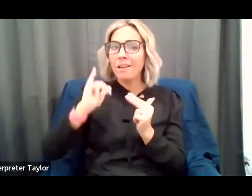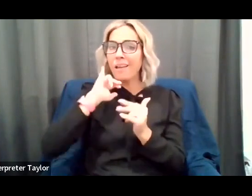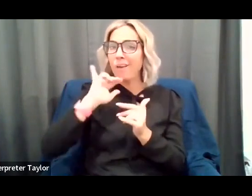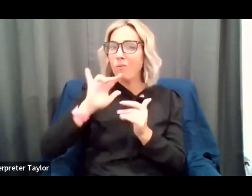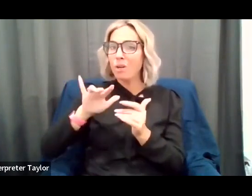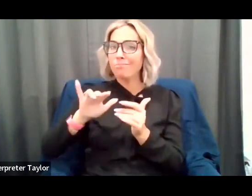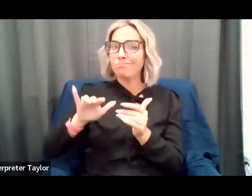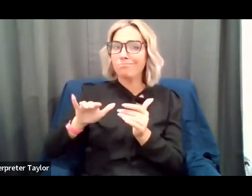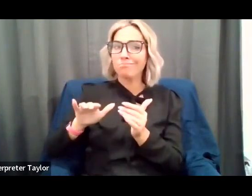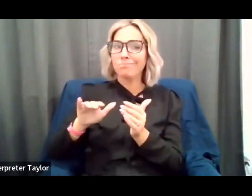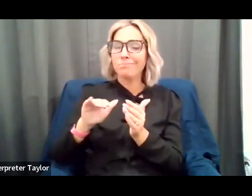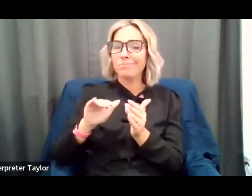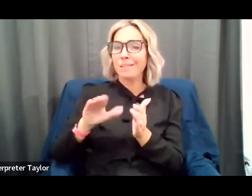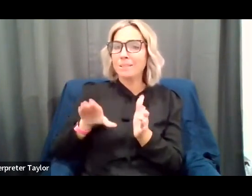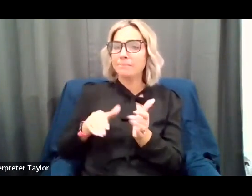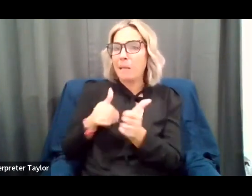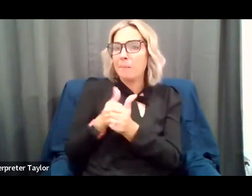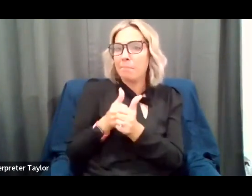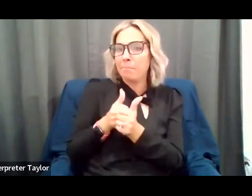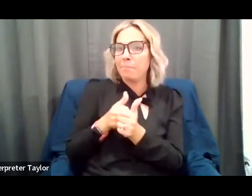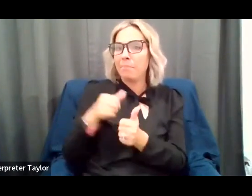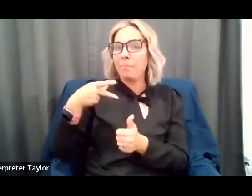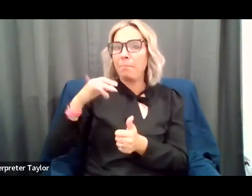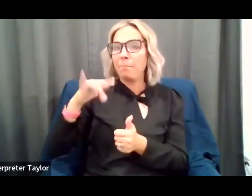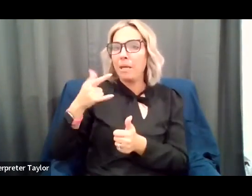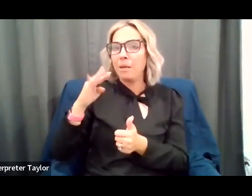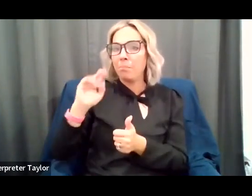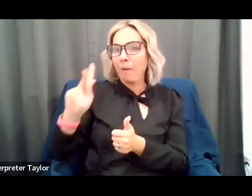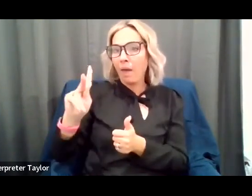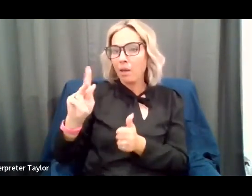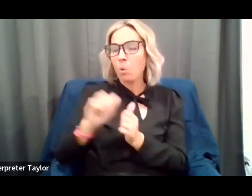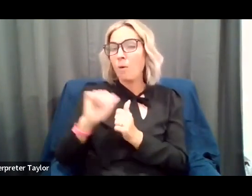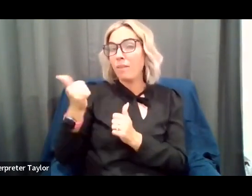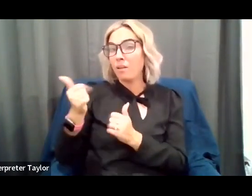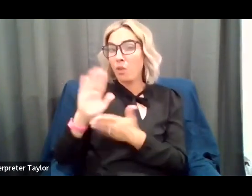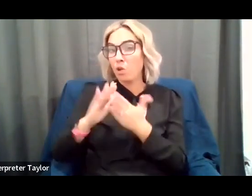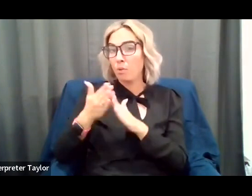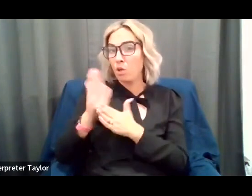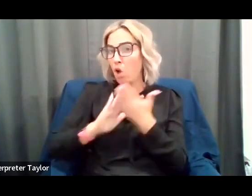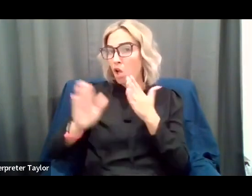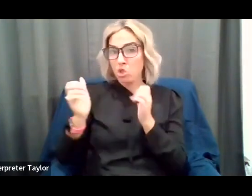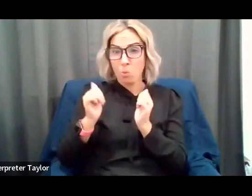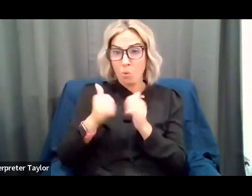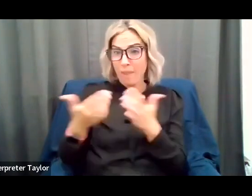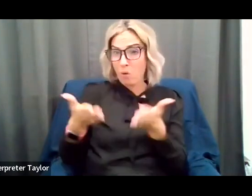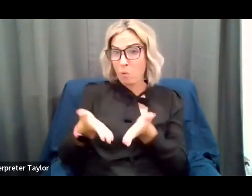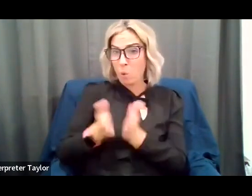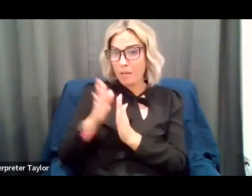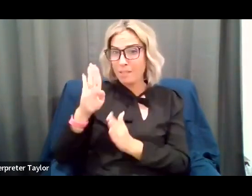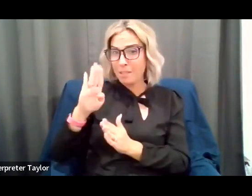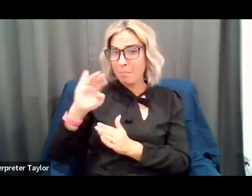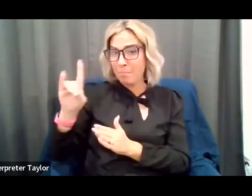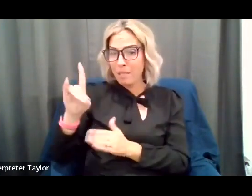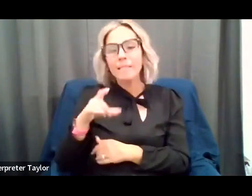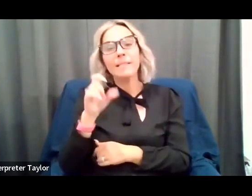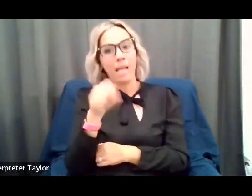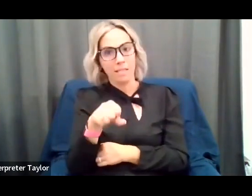of another, uh, community college without going out to bid? Yes, because we are- we do have